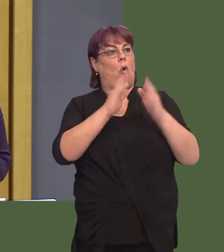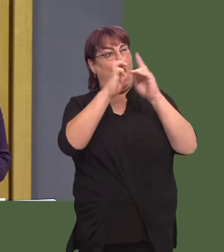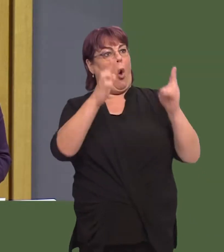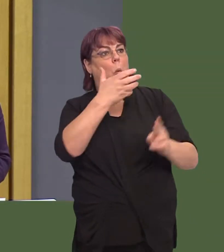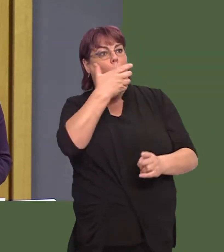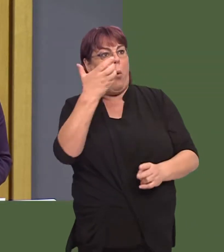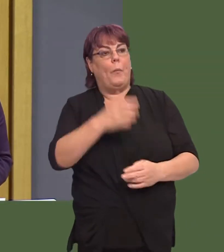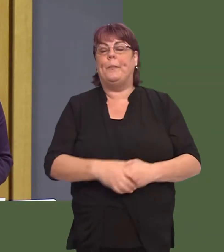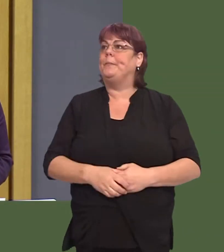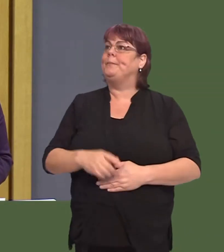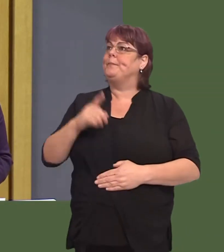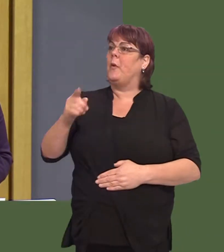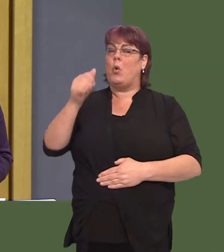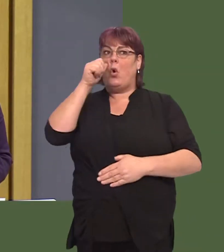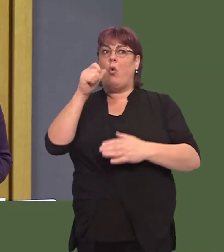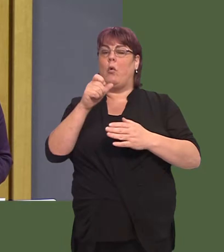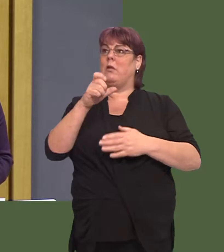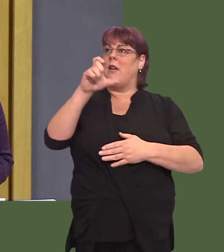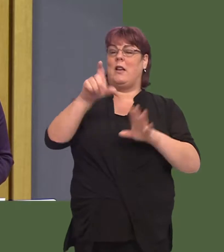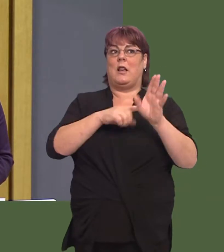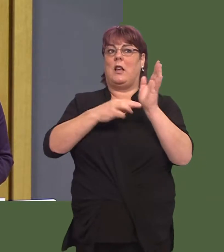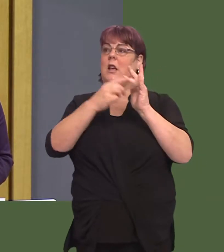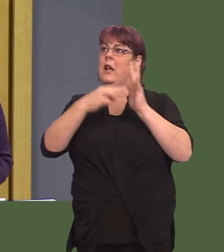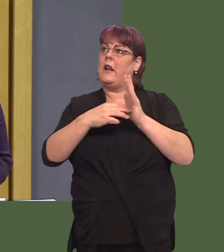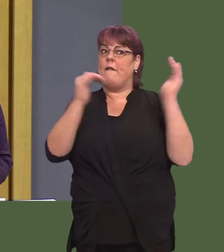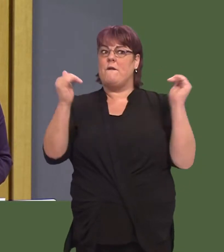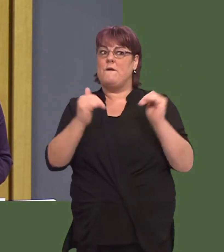in the Cynon Valley and across Wales through the Welsh Governmentís suite of practical